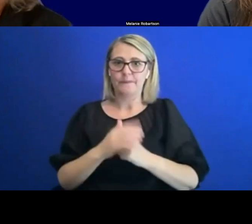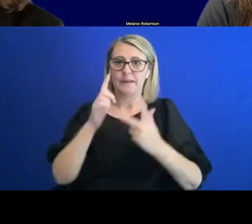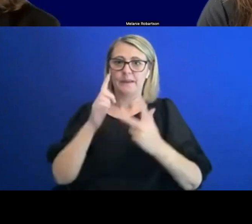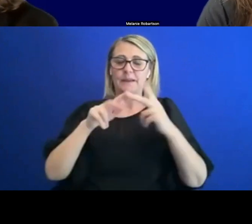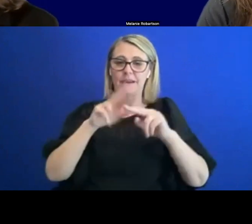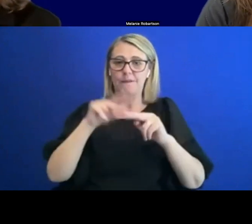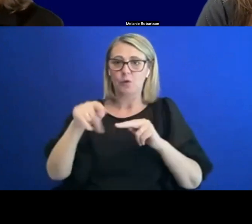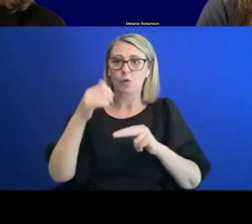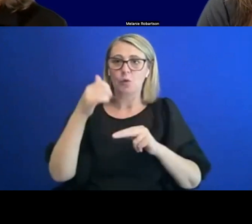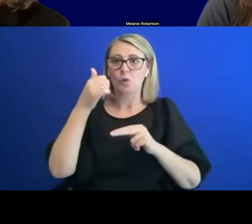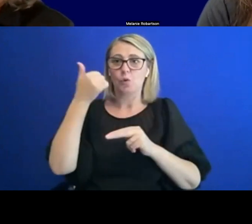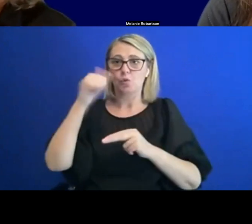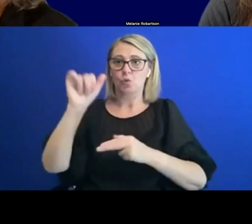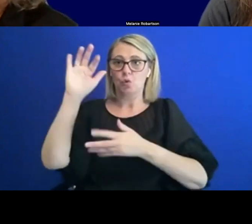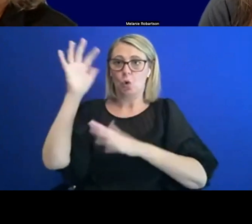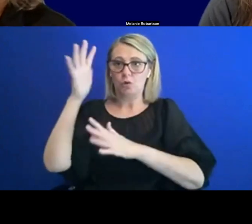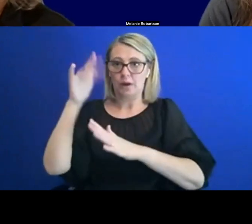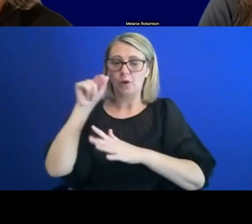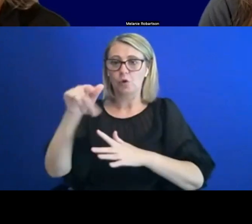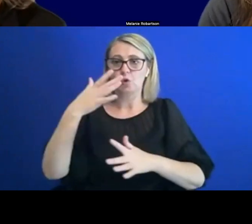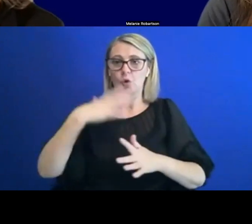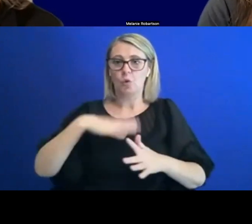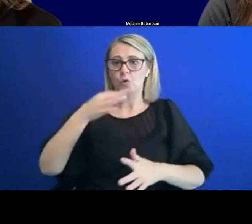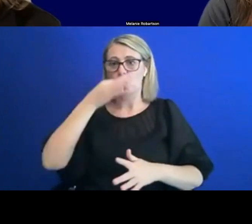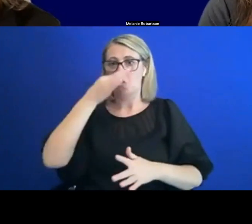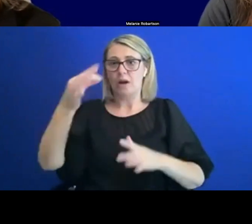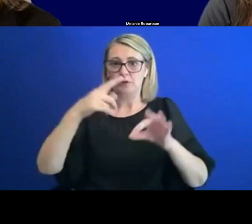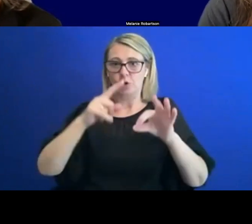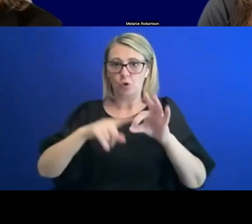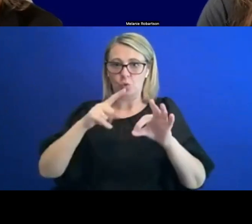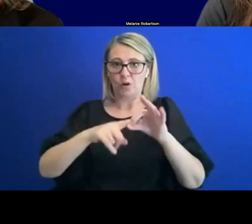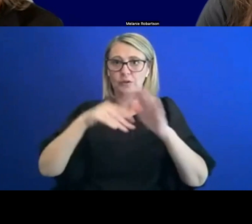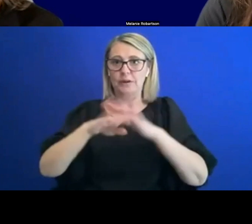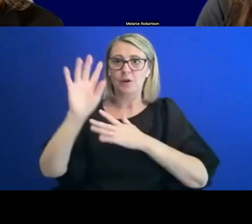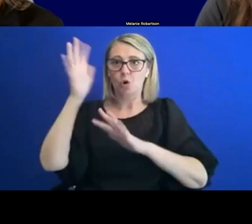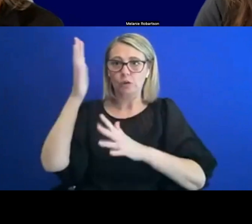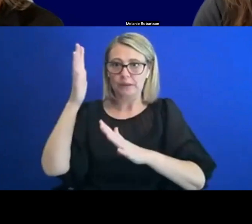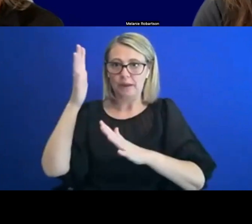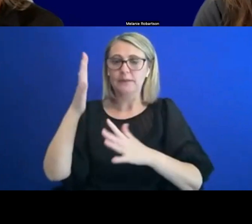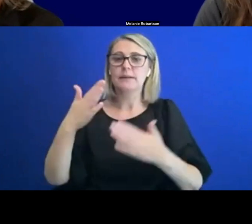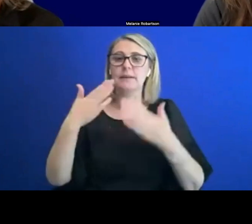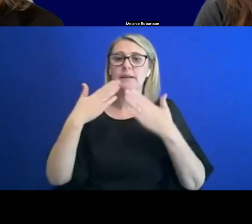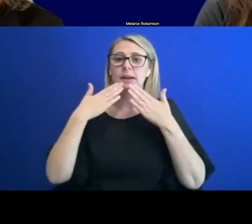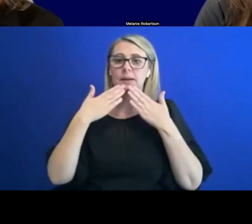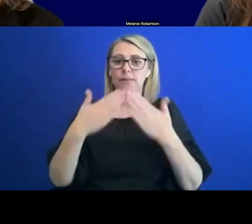user and would like to ask your question in Auslan, please put "Auslan question"